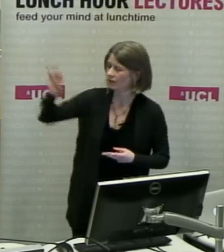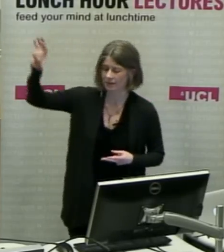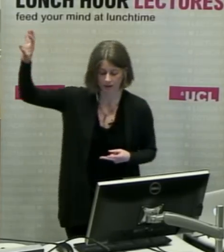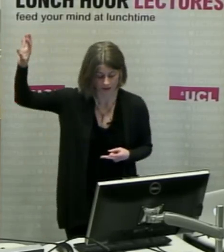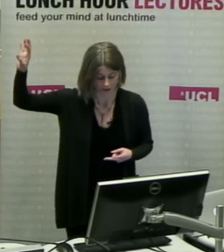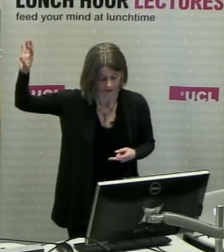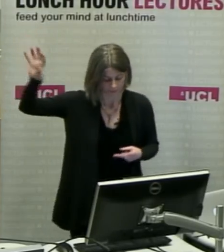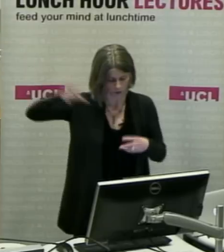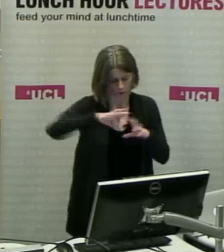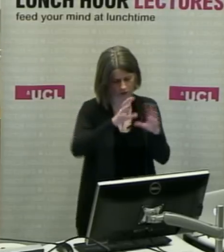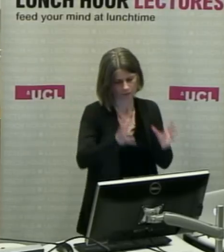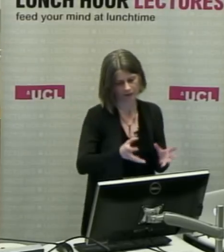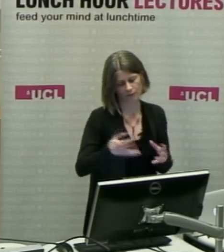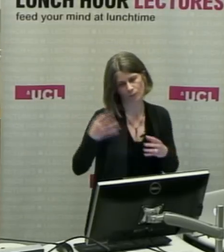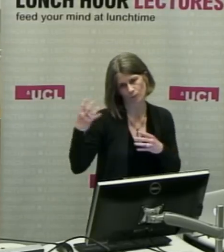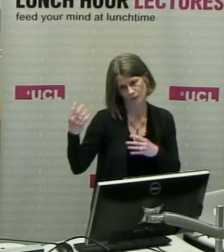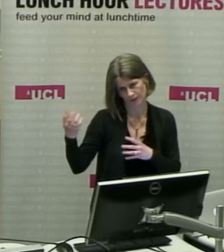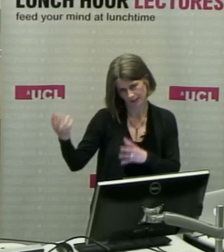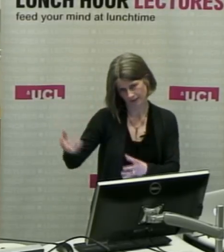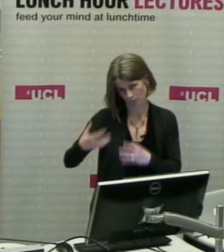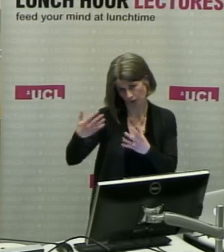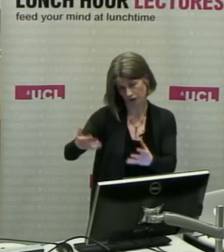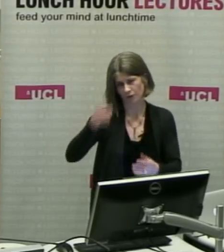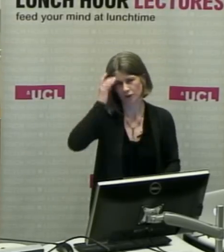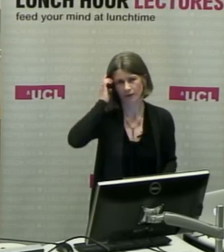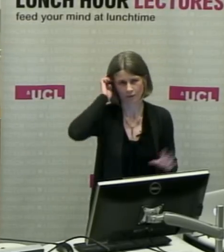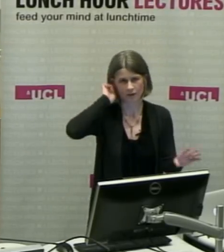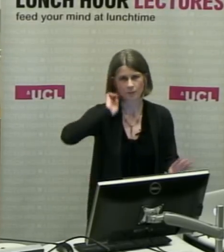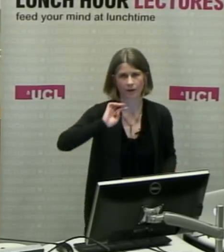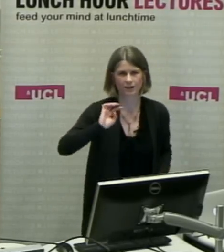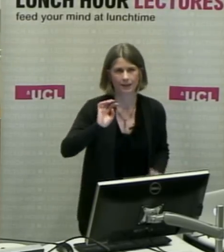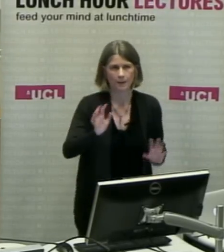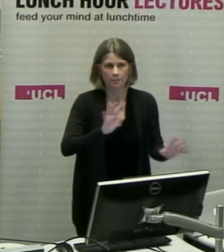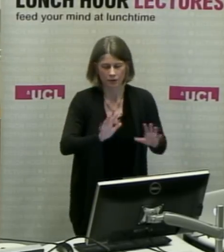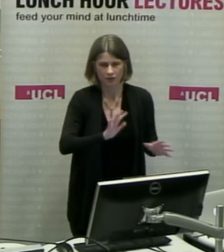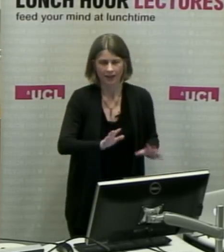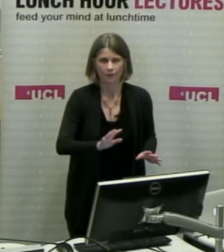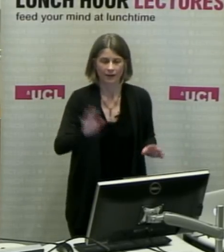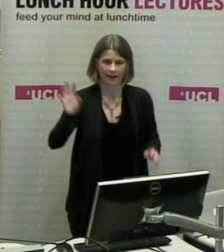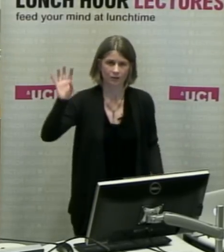One is to clarify your summary of what I showed you in that first part.